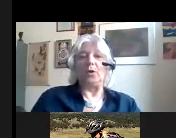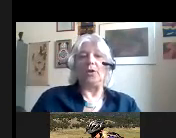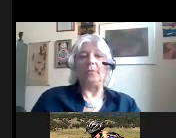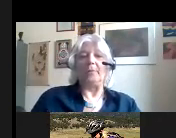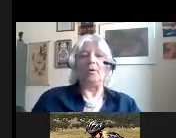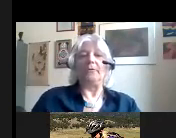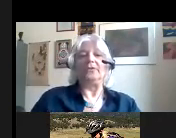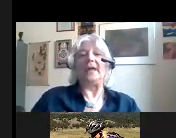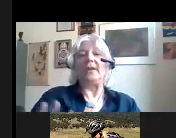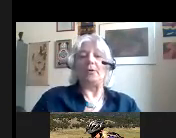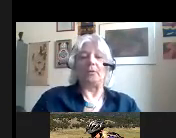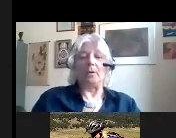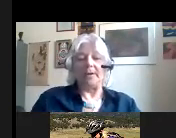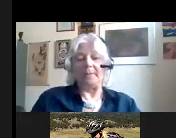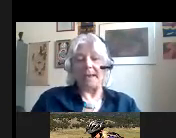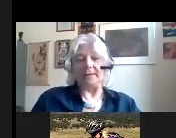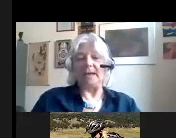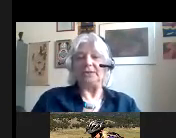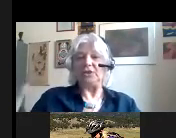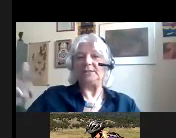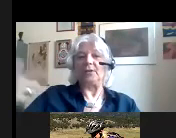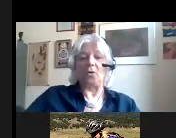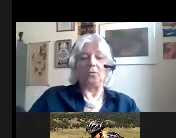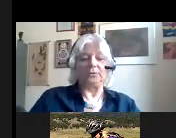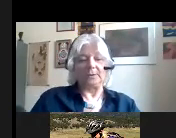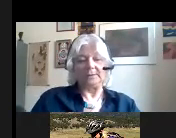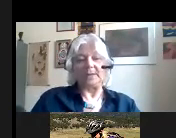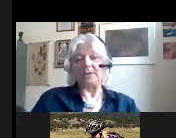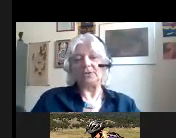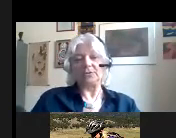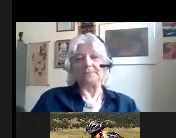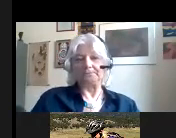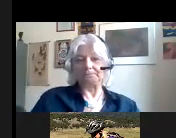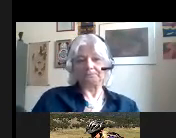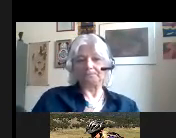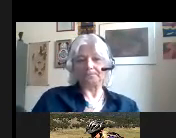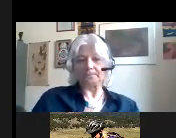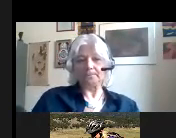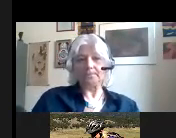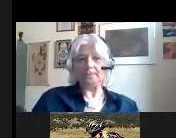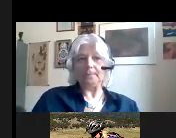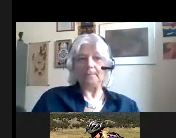a little bit more over to that overall impact not just the goals and such.